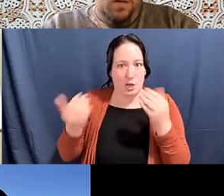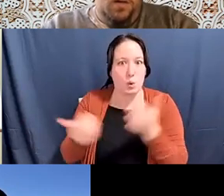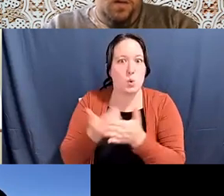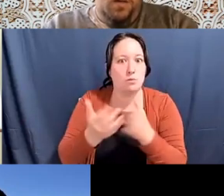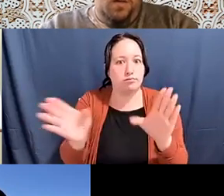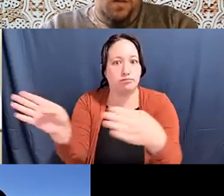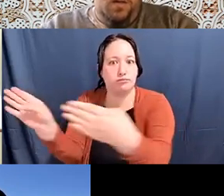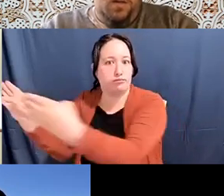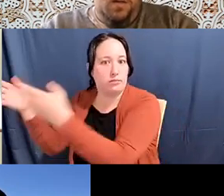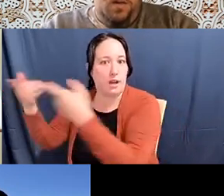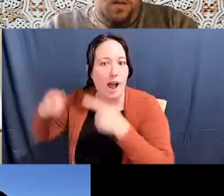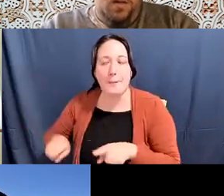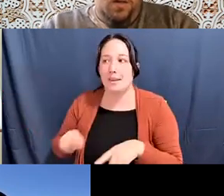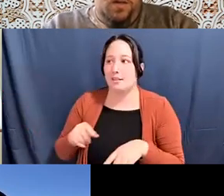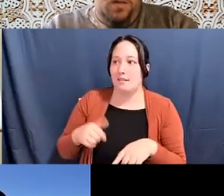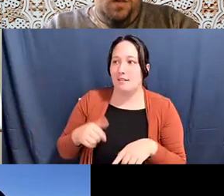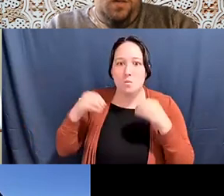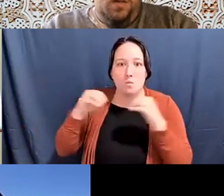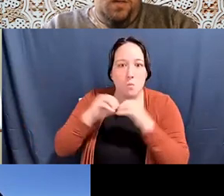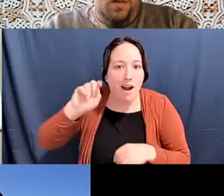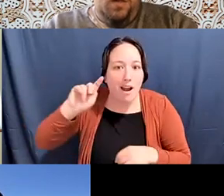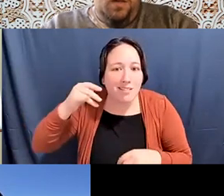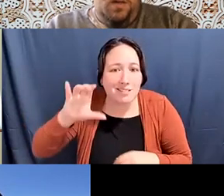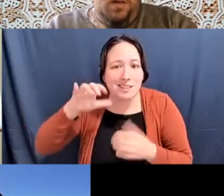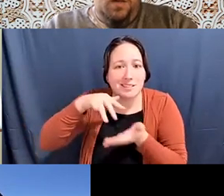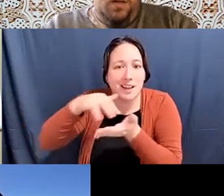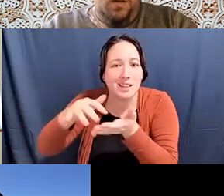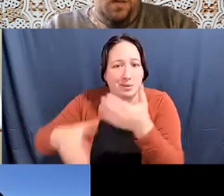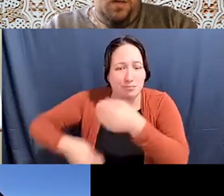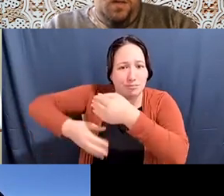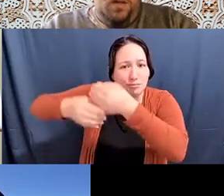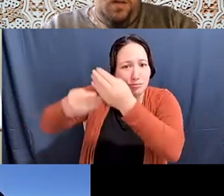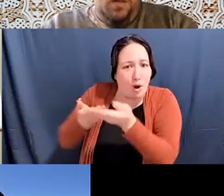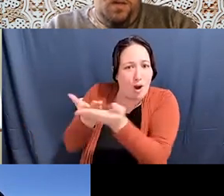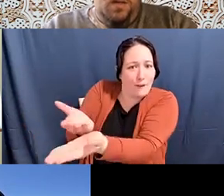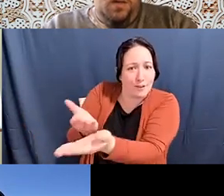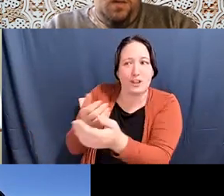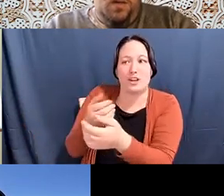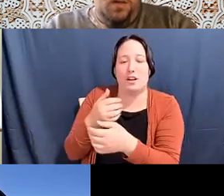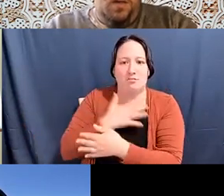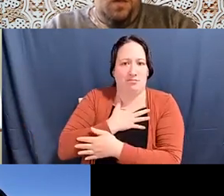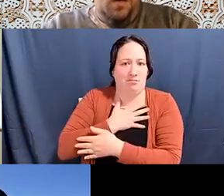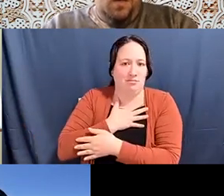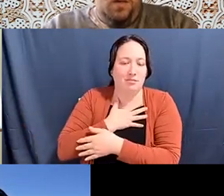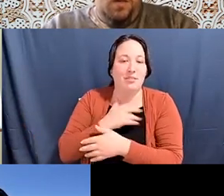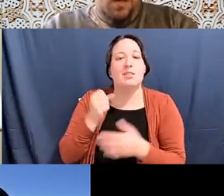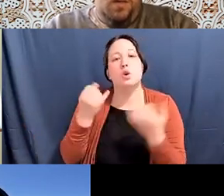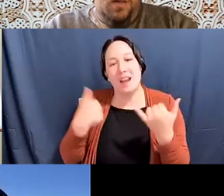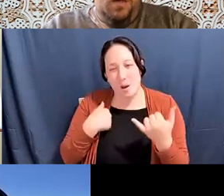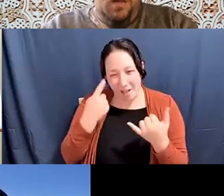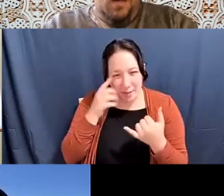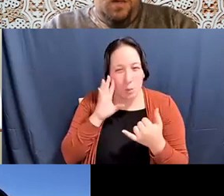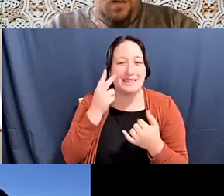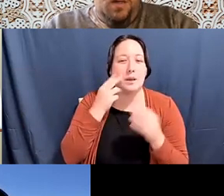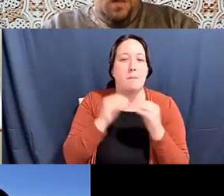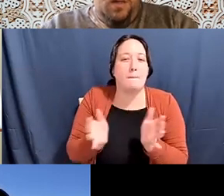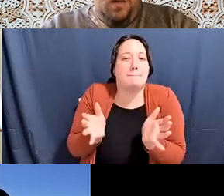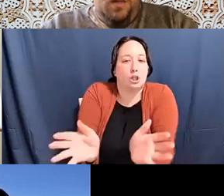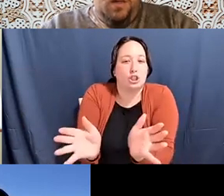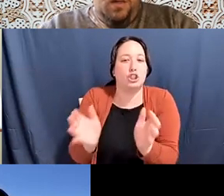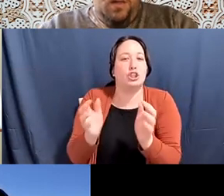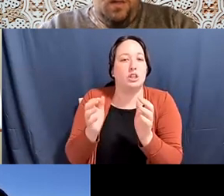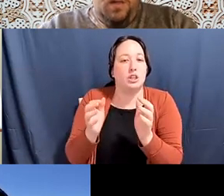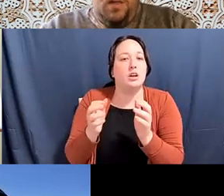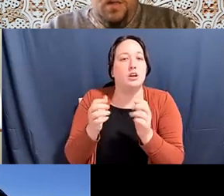Katherine Lee: an influx of Ethnic Studies and Asian American Studies courses and I think now there's really going to be a push to revisit some of those original visions from